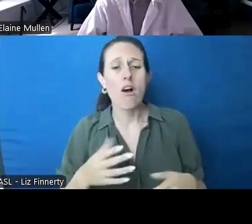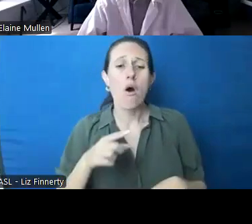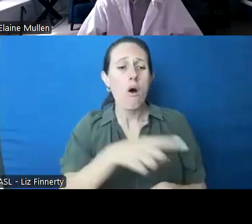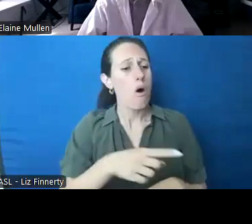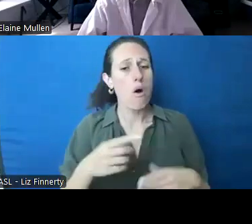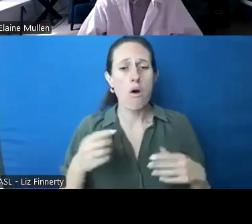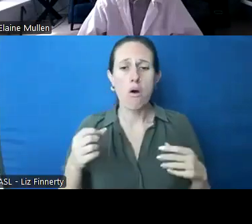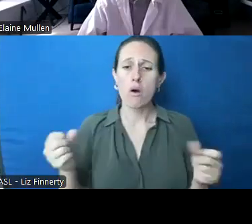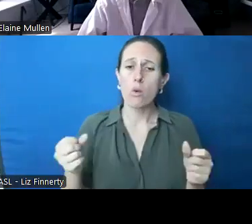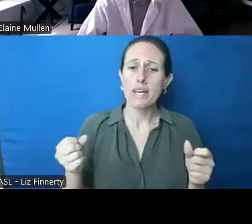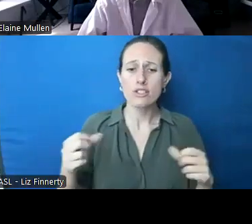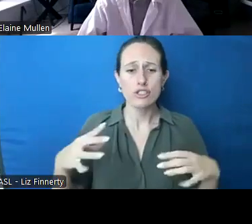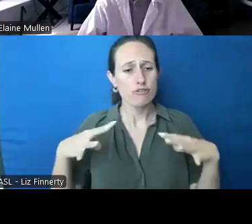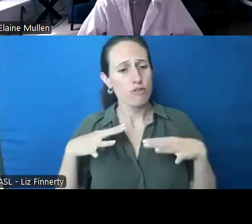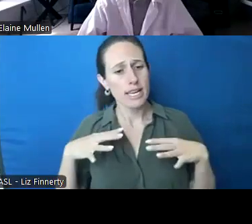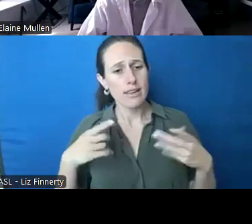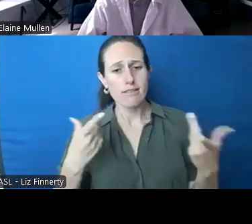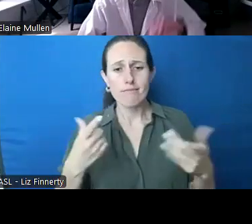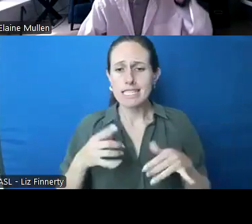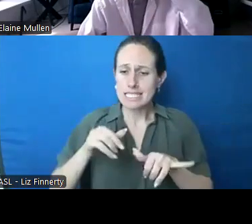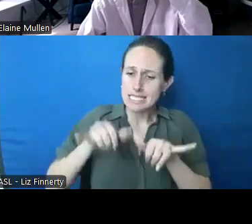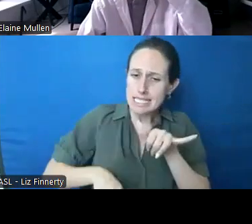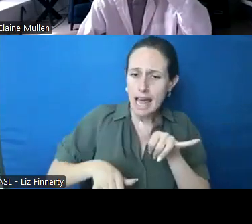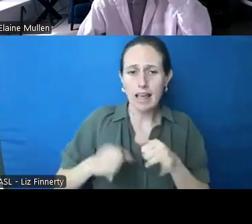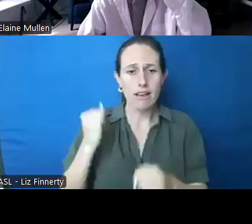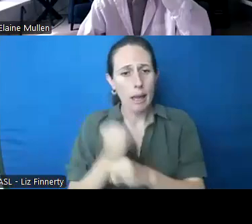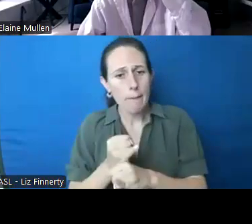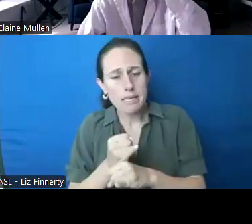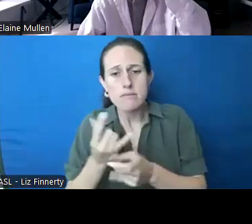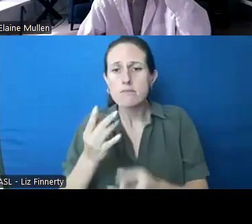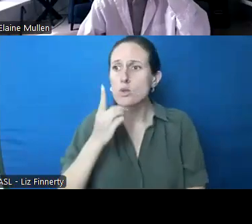live on campus, and I'm being to winter session can go, and